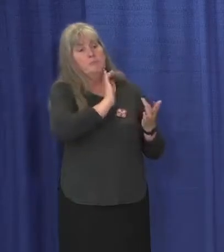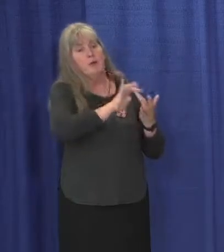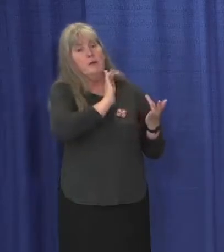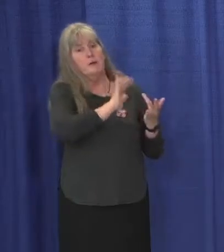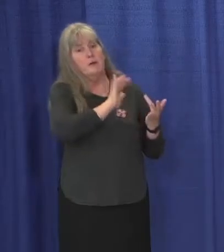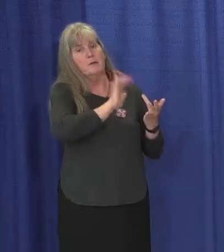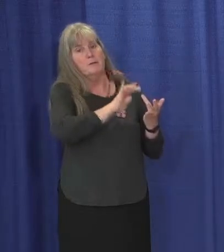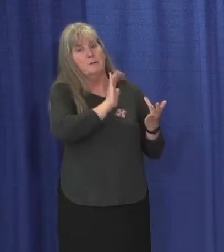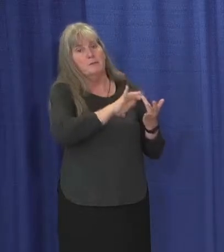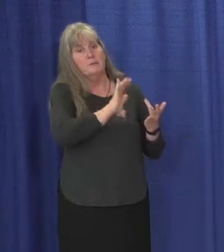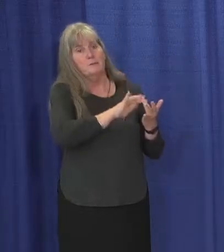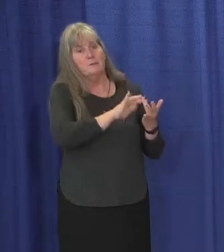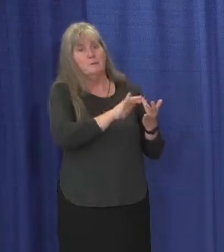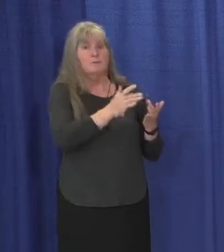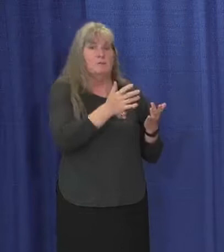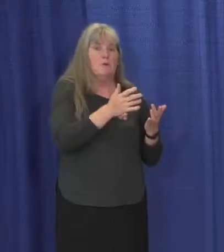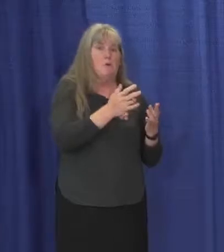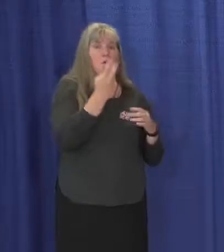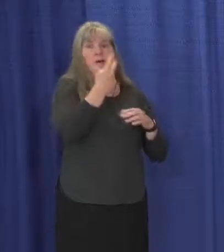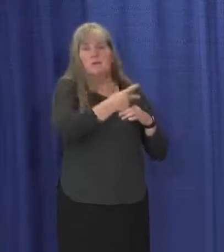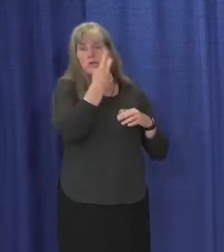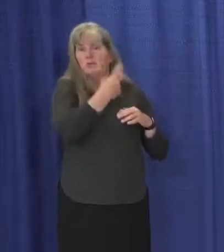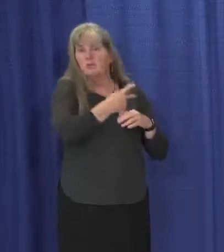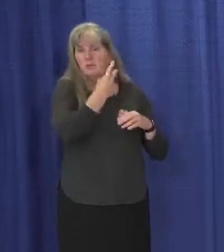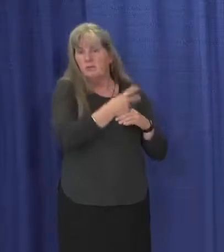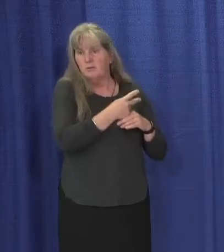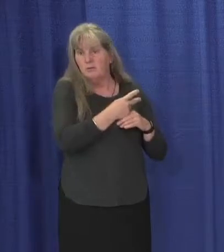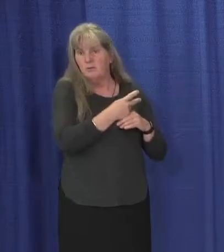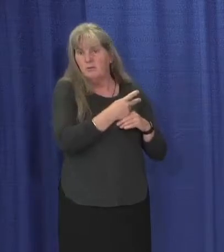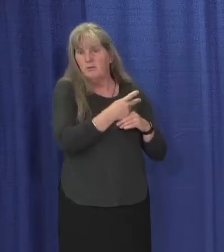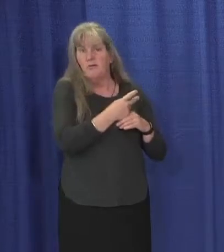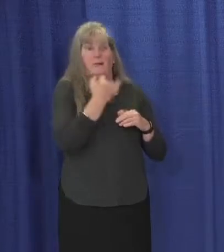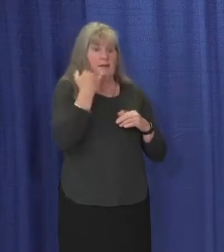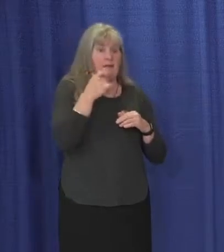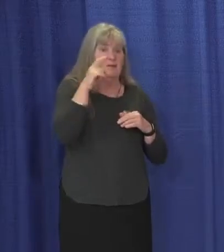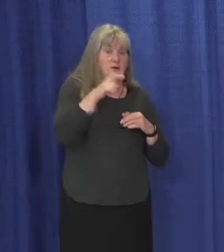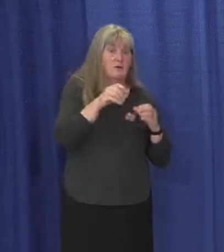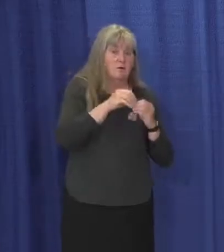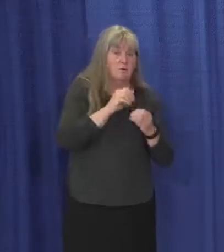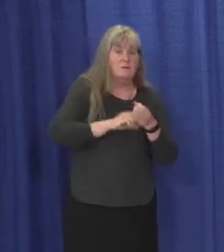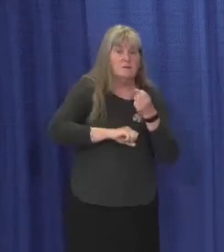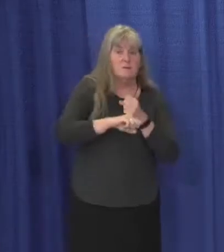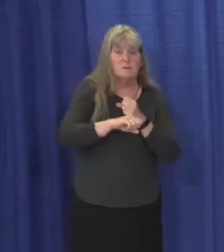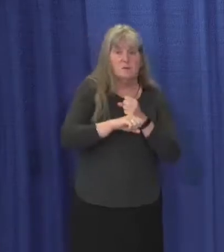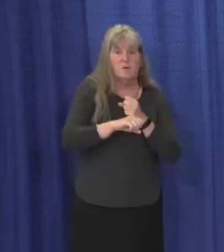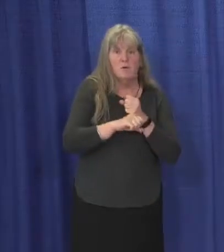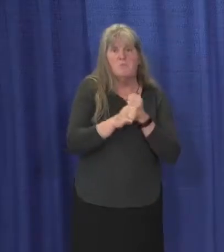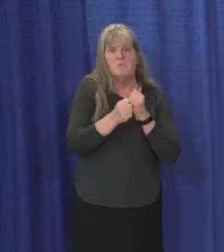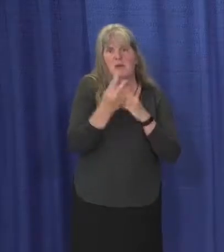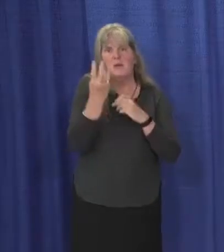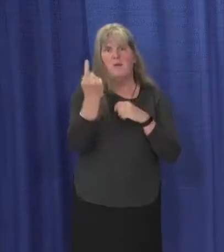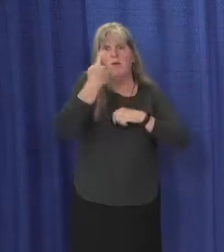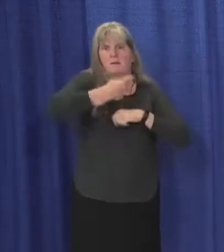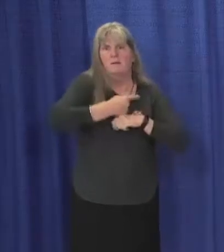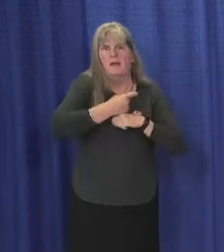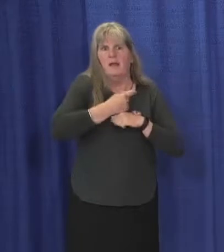And contacts depending on status get daily or every other day and sometimes amplified or even